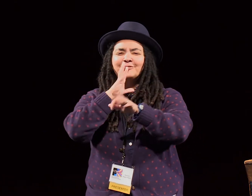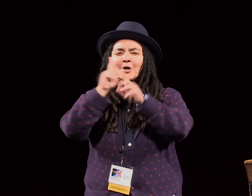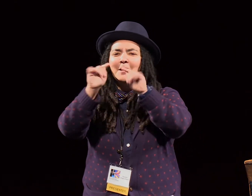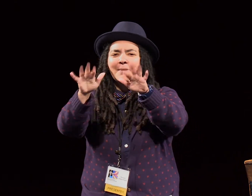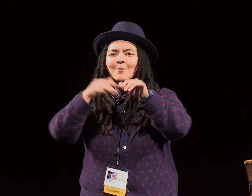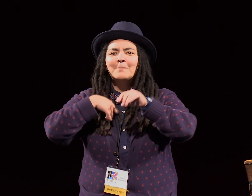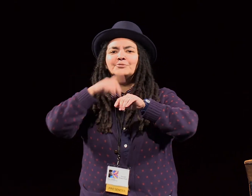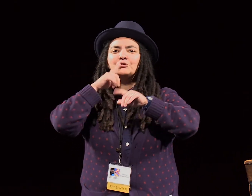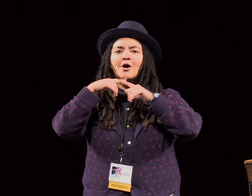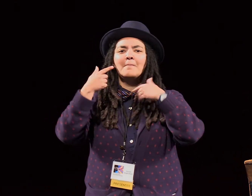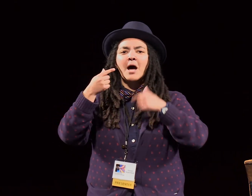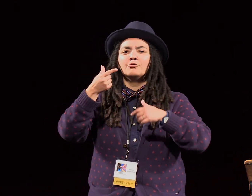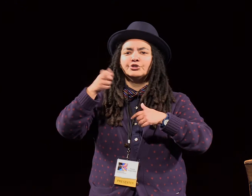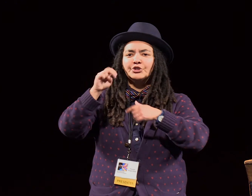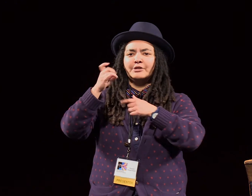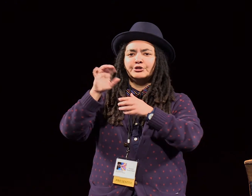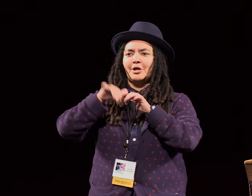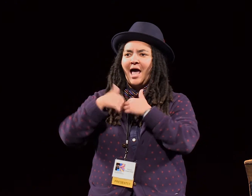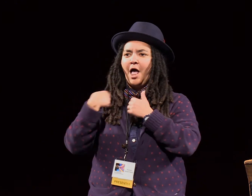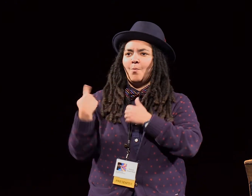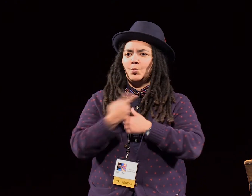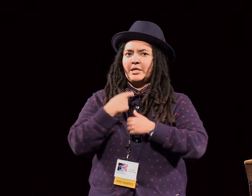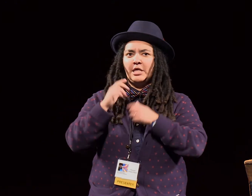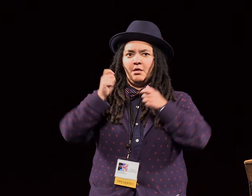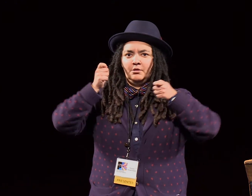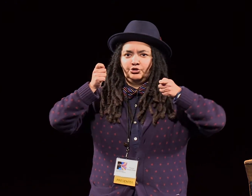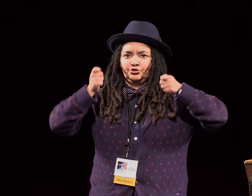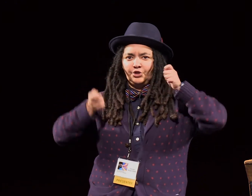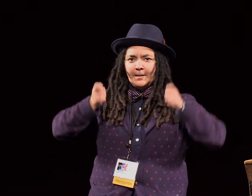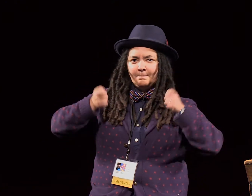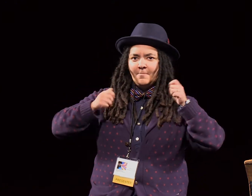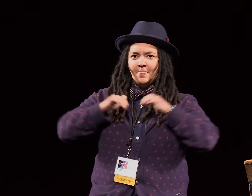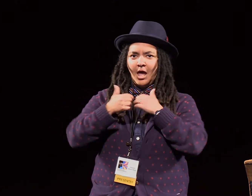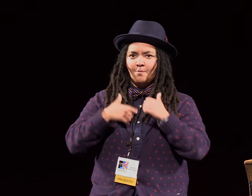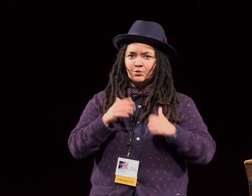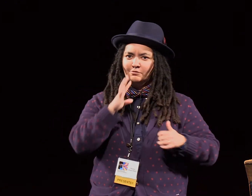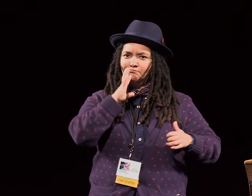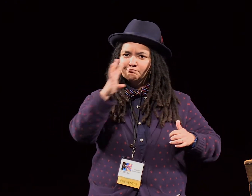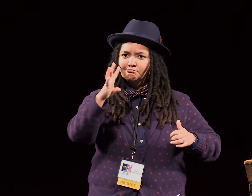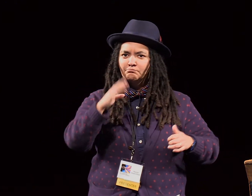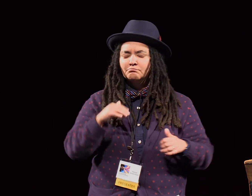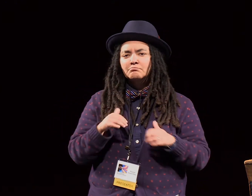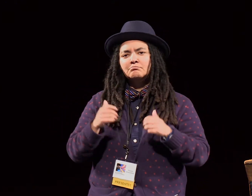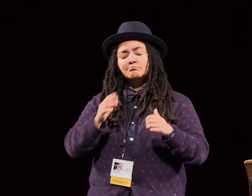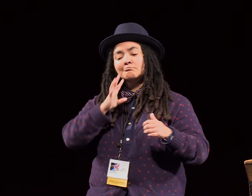No, I mean, gender in how we manipulate, how we communicate, how we express ourselves,